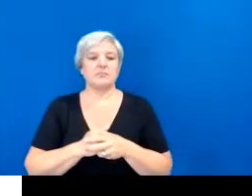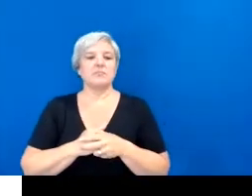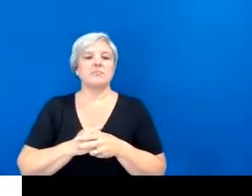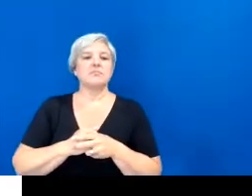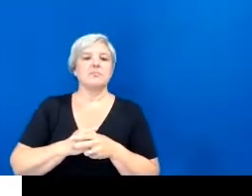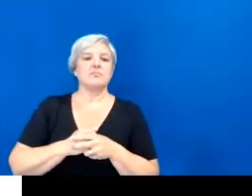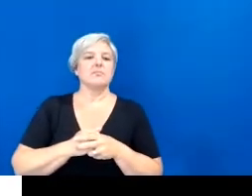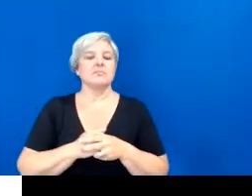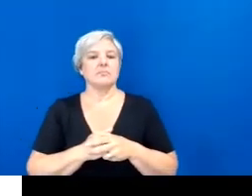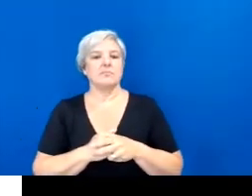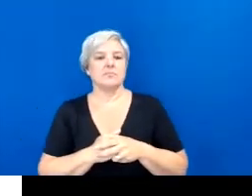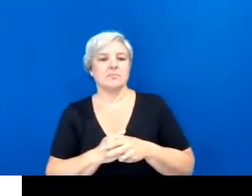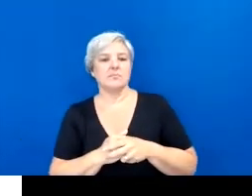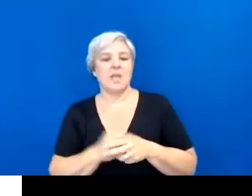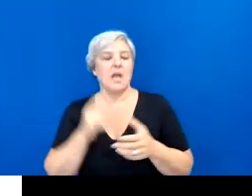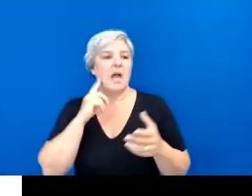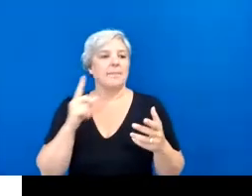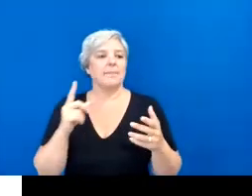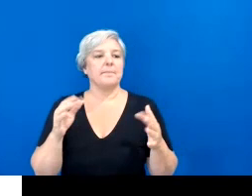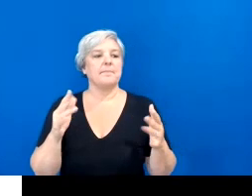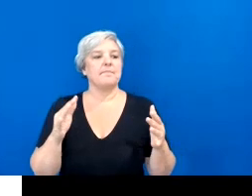We're going to I'm going to just talk to you about,